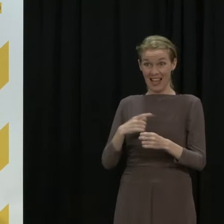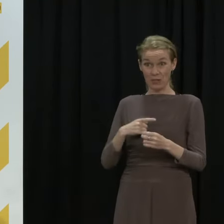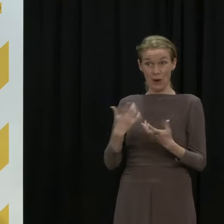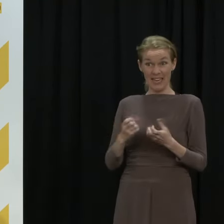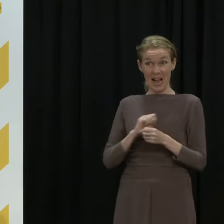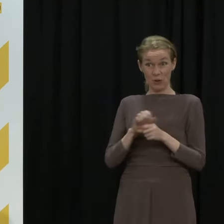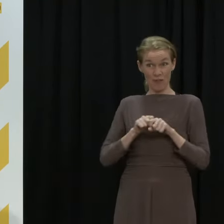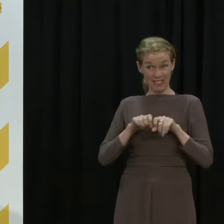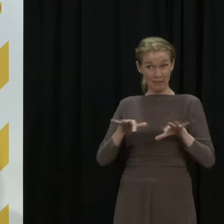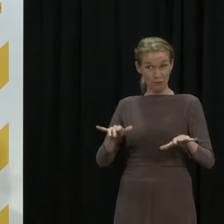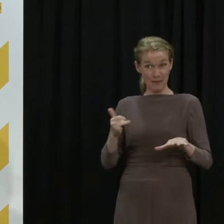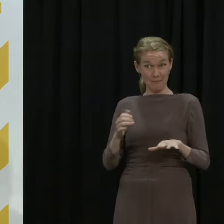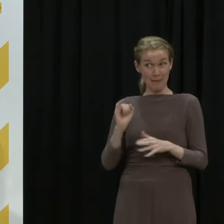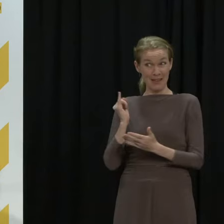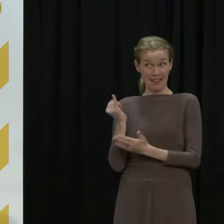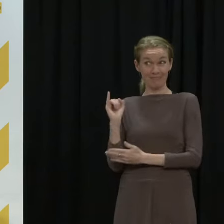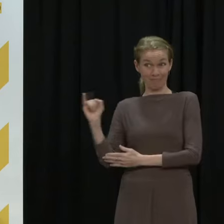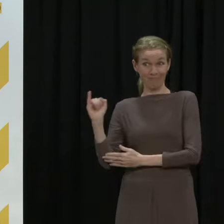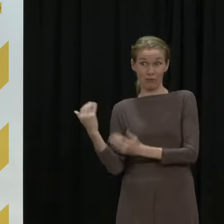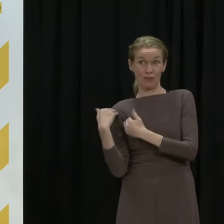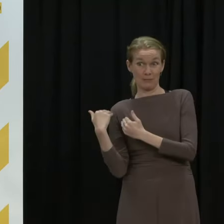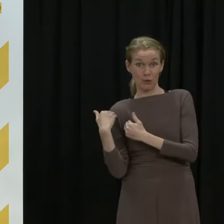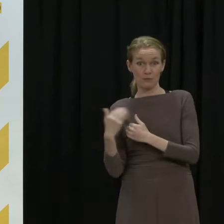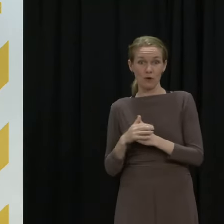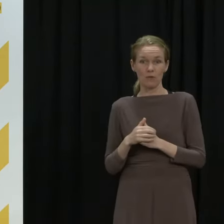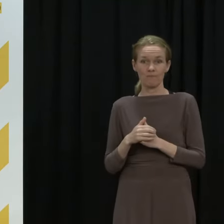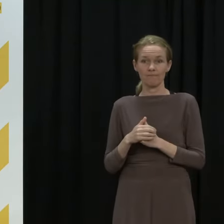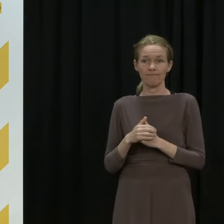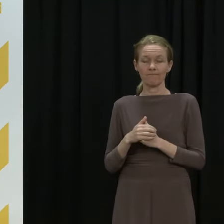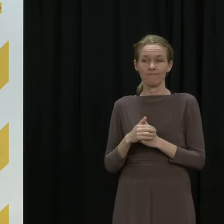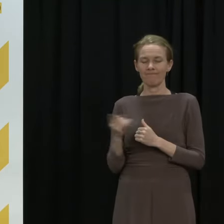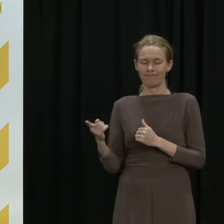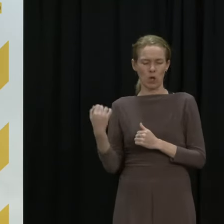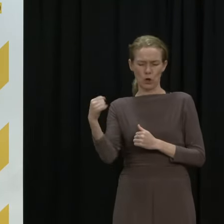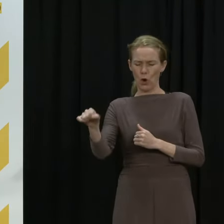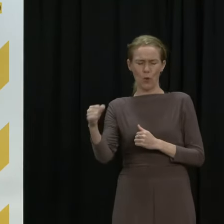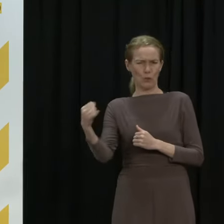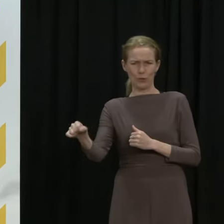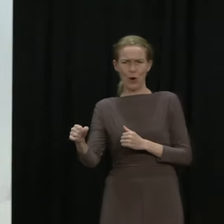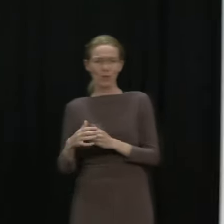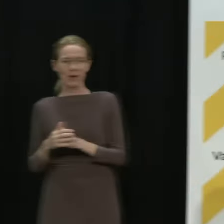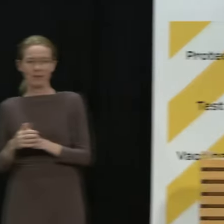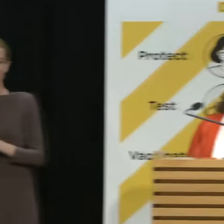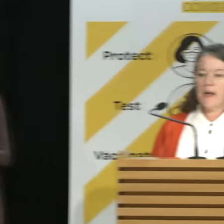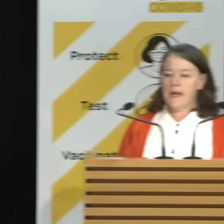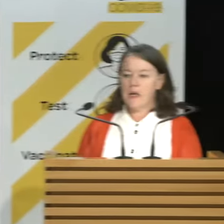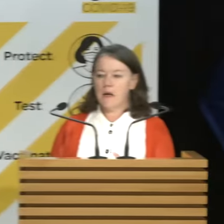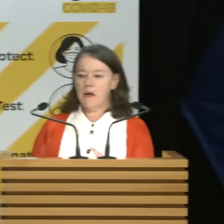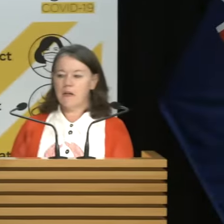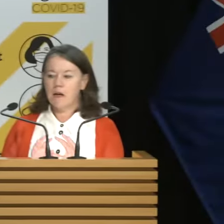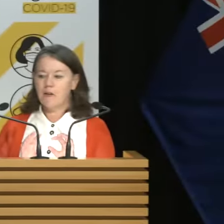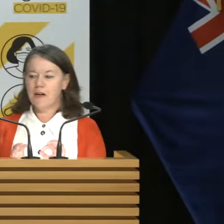tracing. attributed to